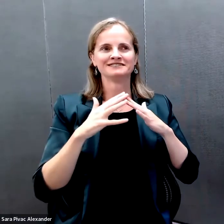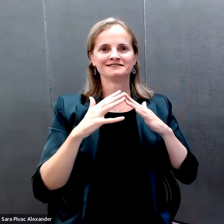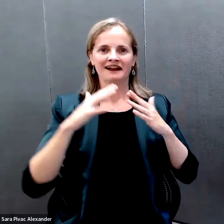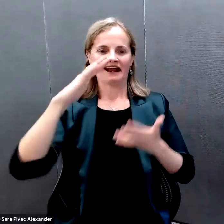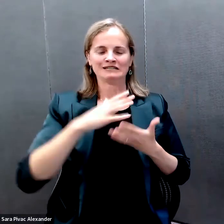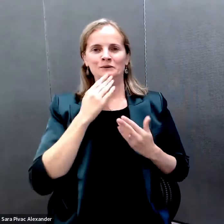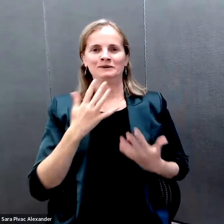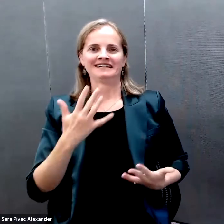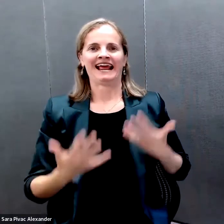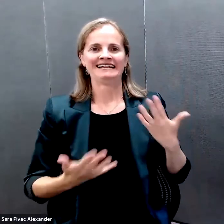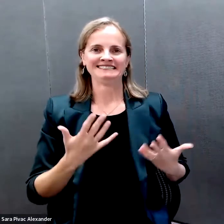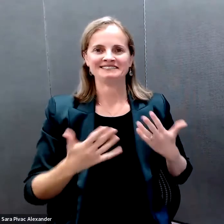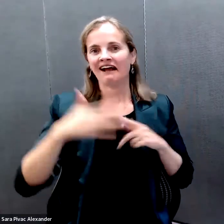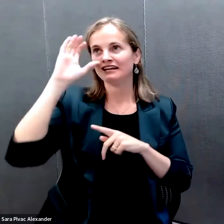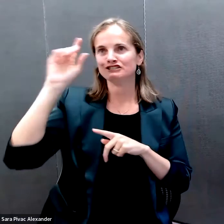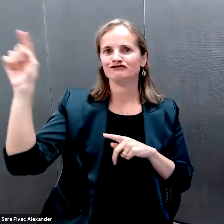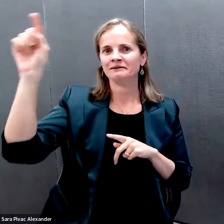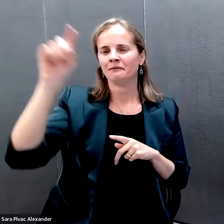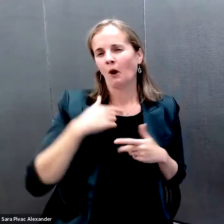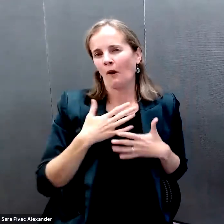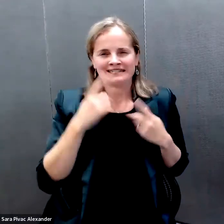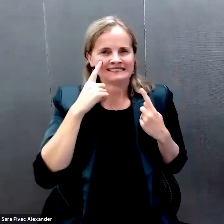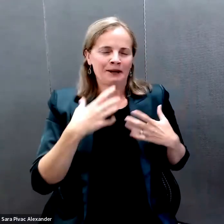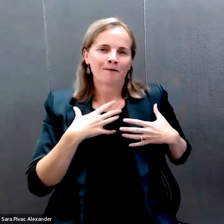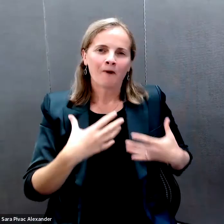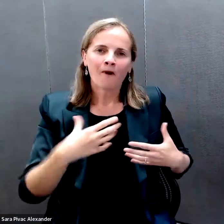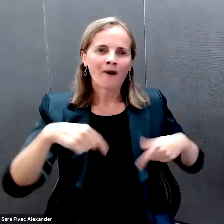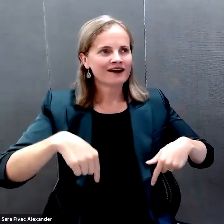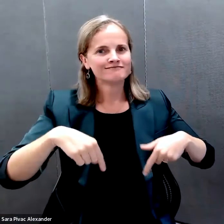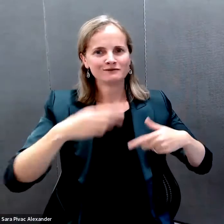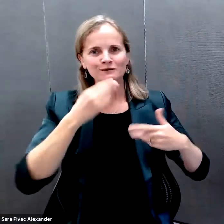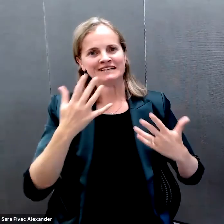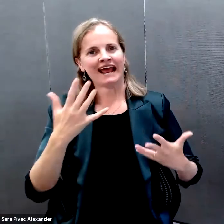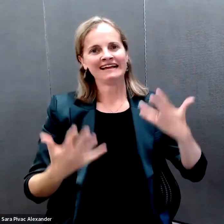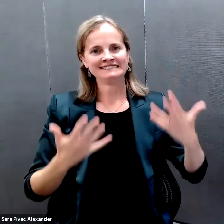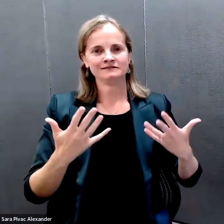I know that in Anglo cultures sometimes using the hands is is not as comfortable for a lot of people